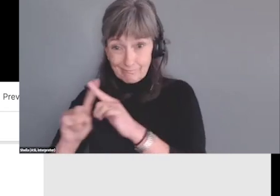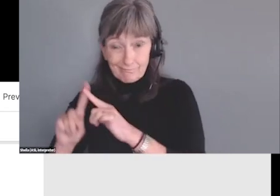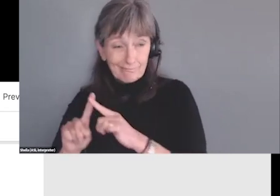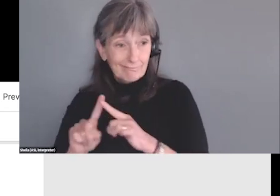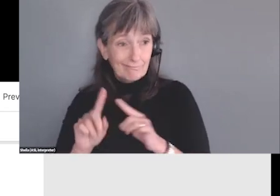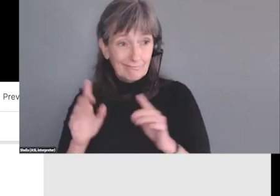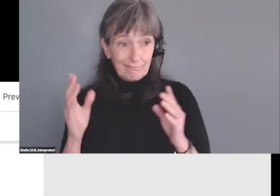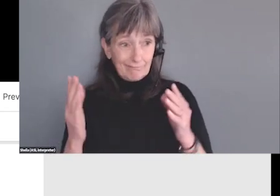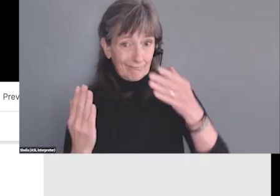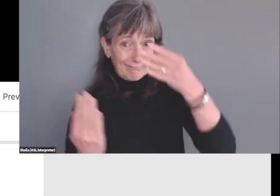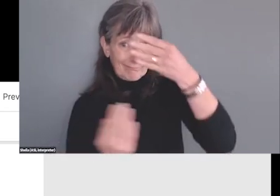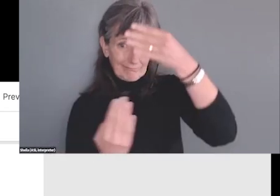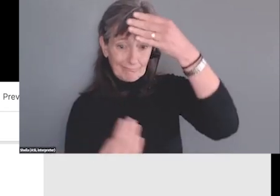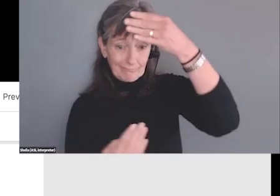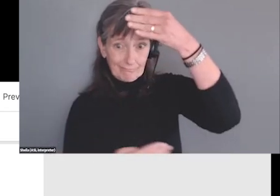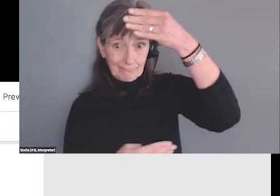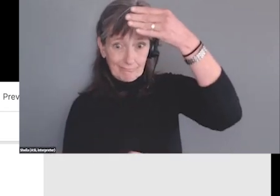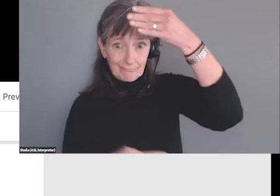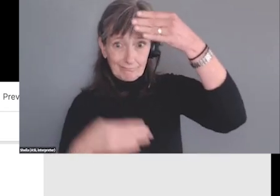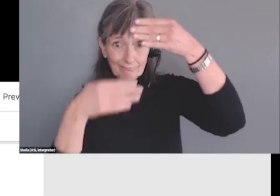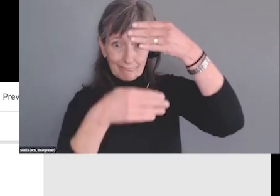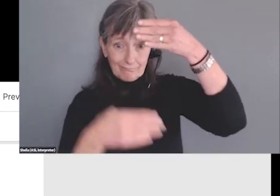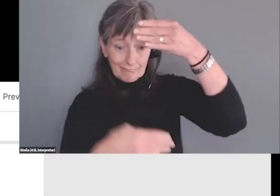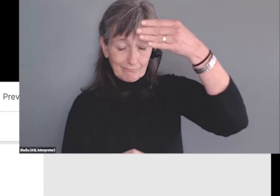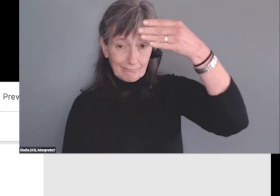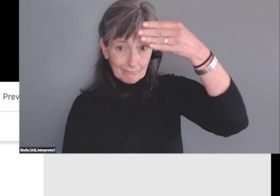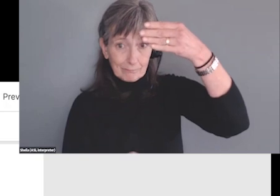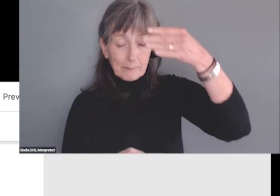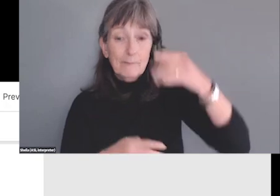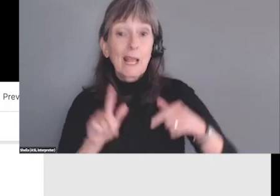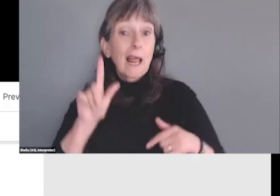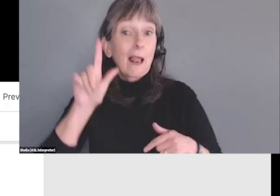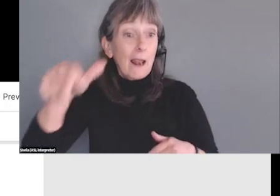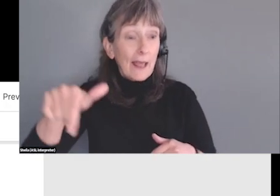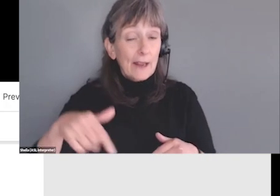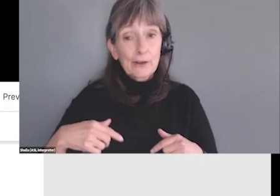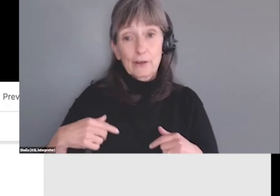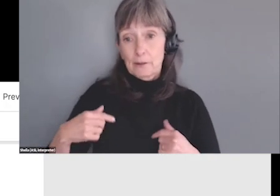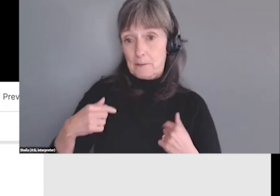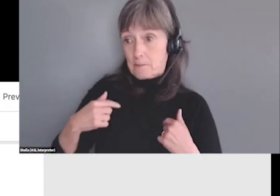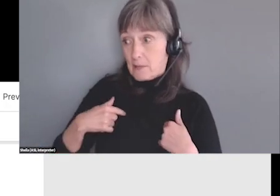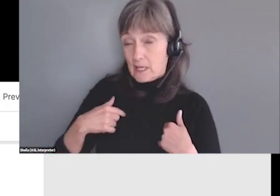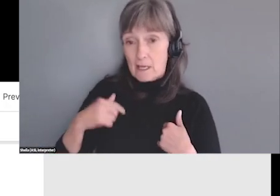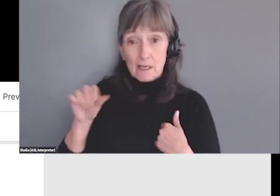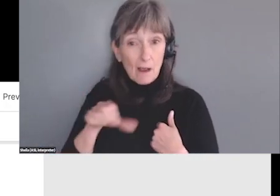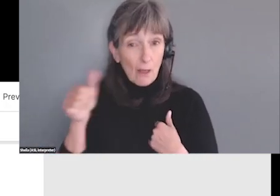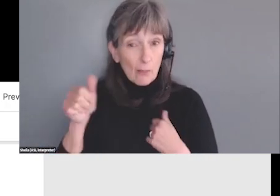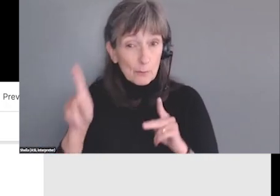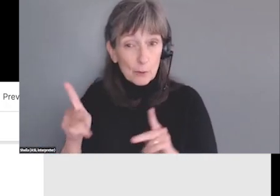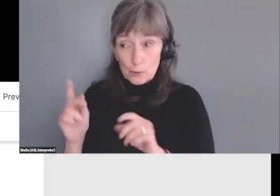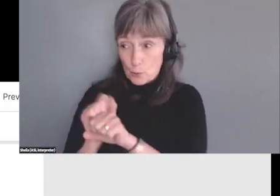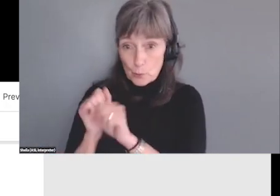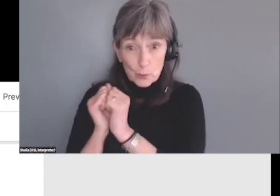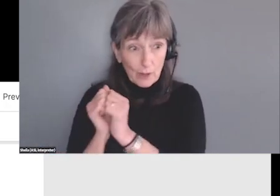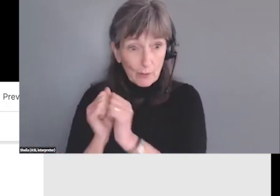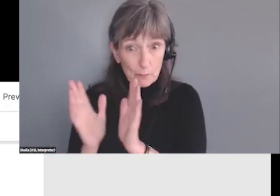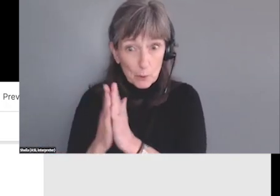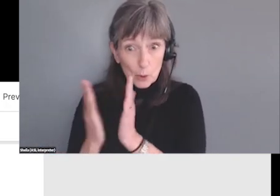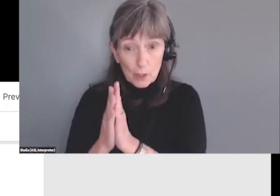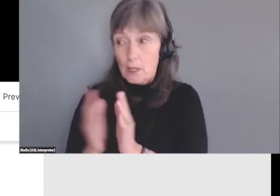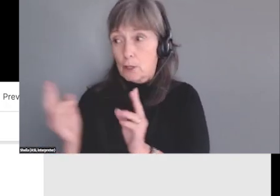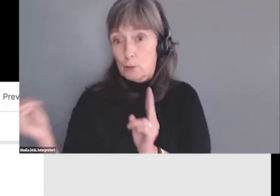reviewed by myself and my collaborator on the book, and we would then need to decide how we